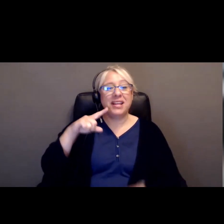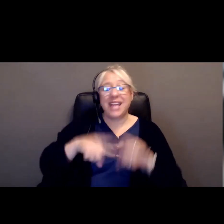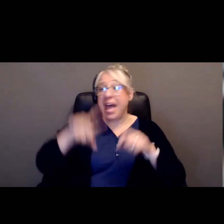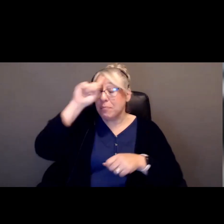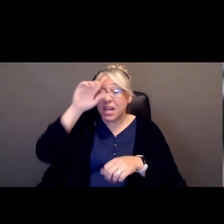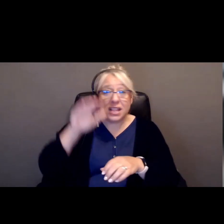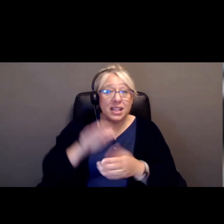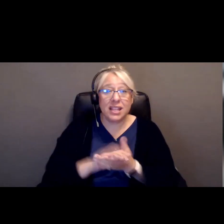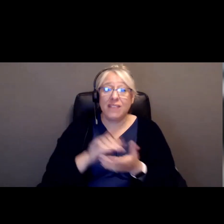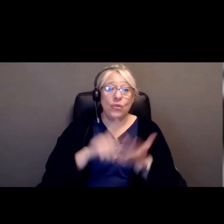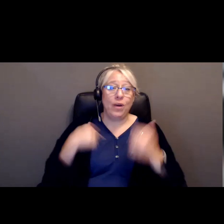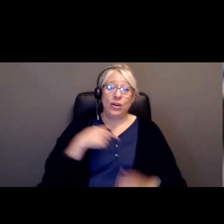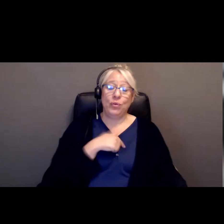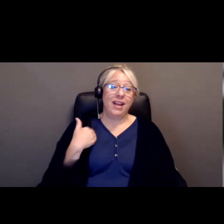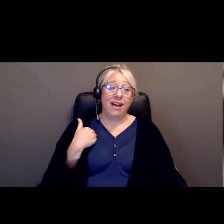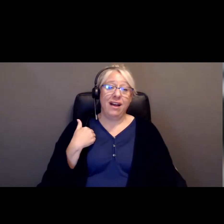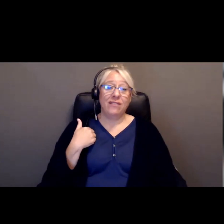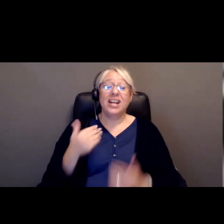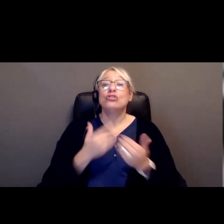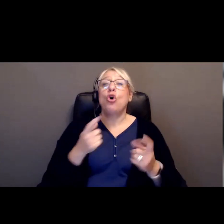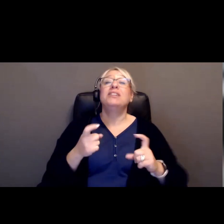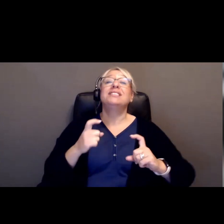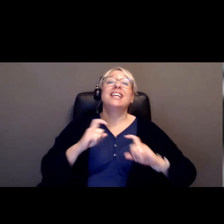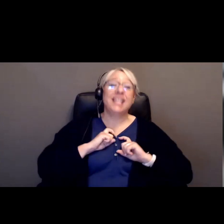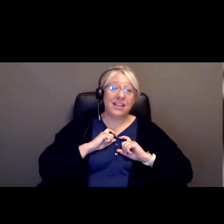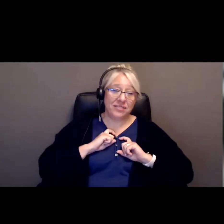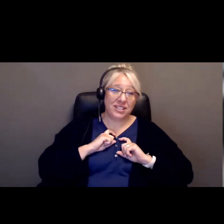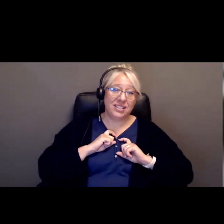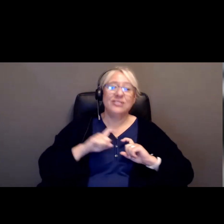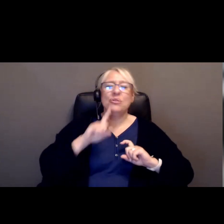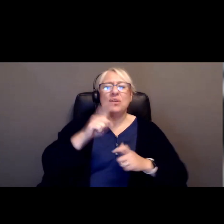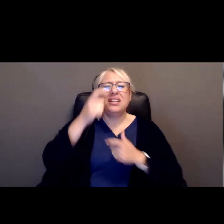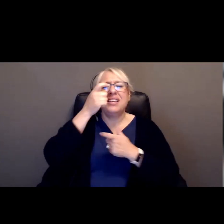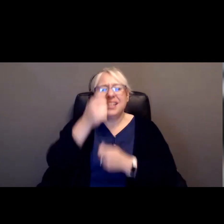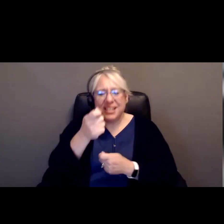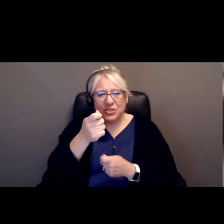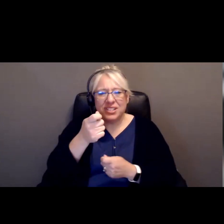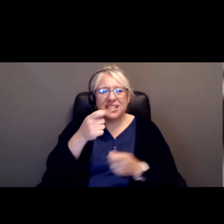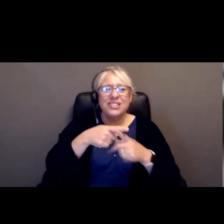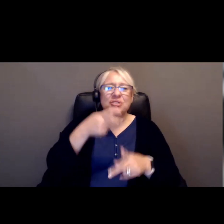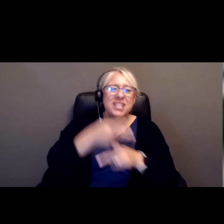and it's almost a gift. So it's really interesting to sort of keep that in context